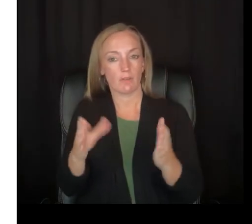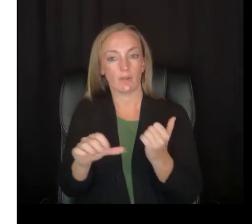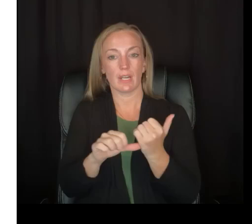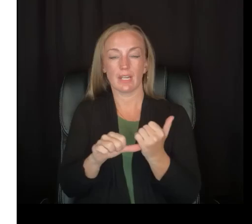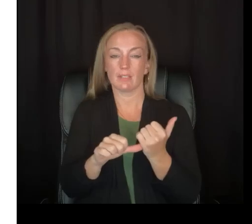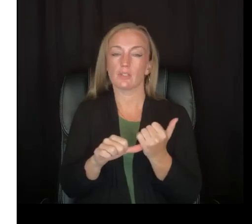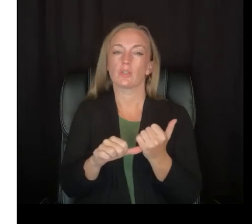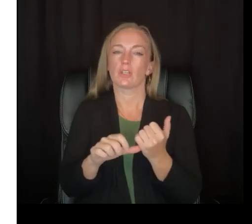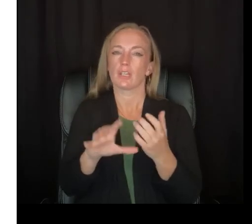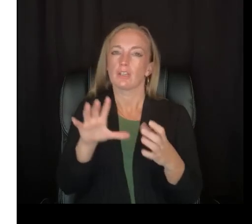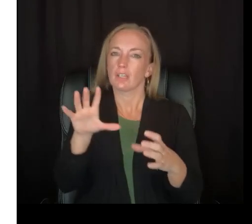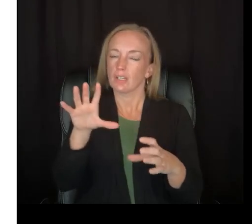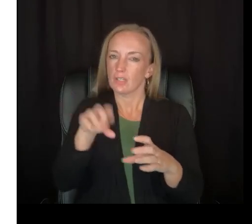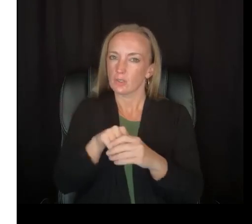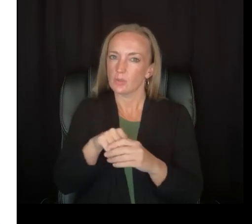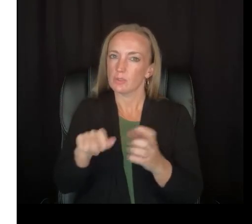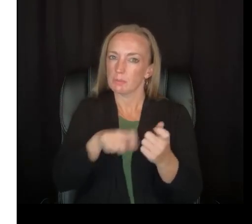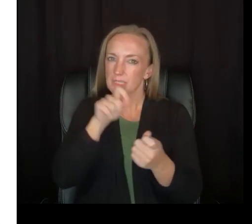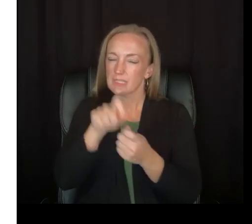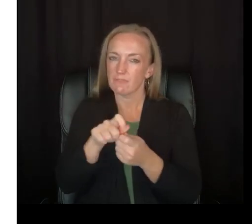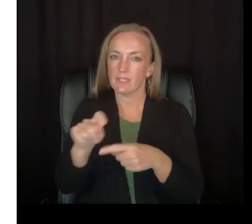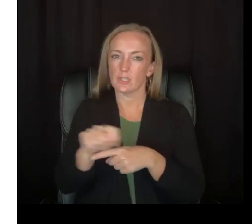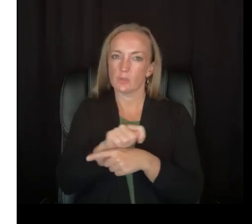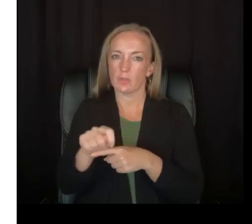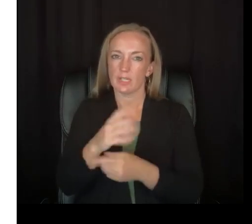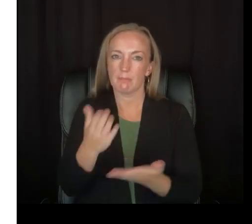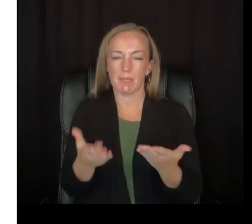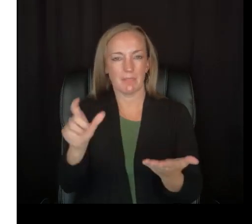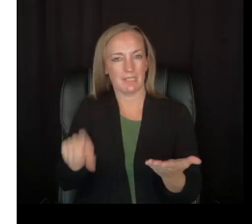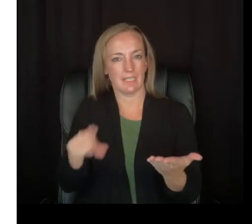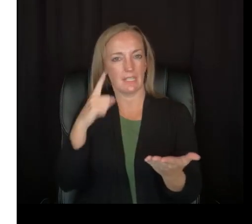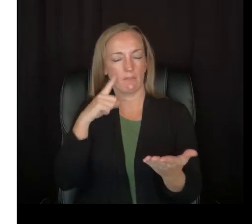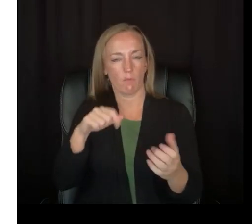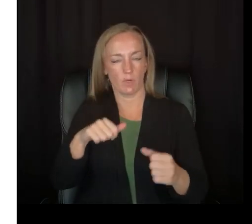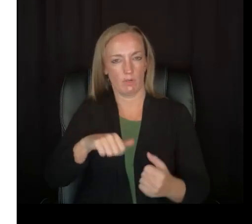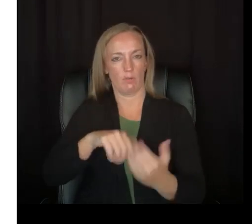address a student's distinctive medical needs during transport.